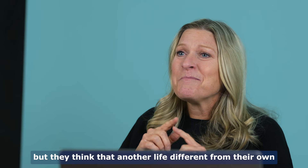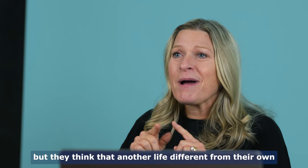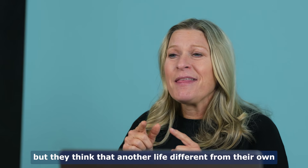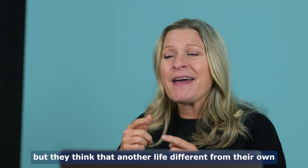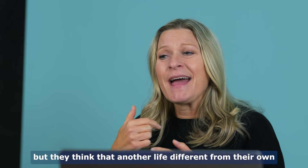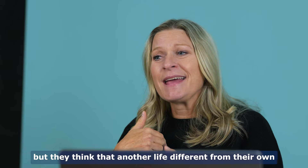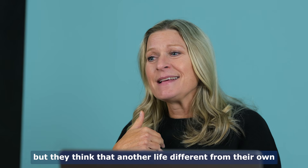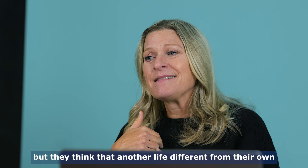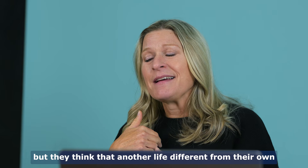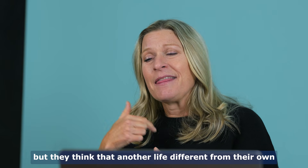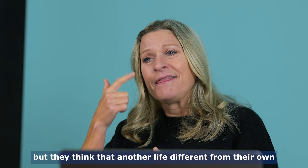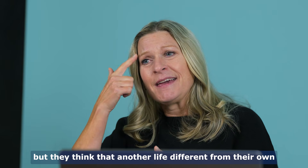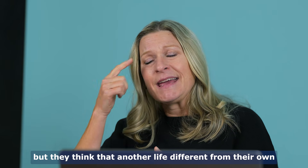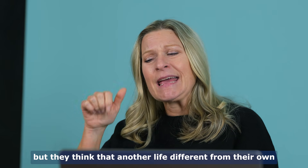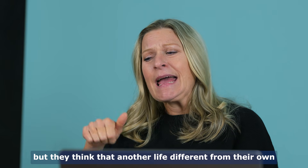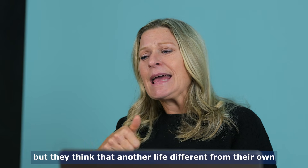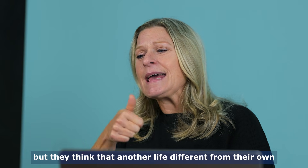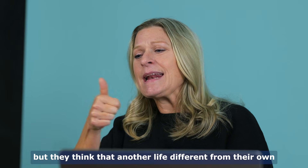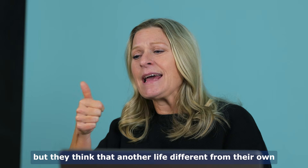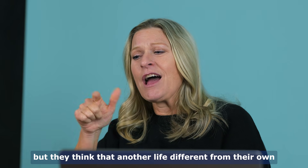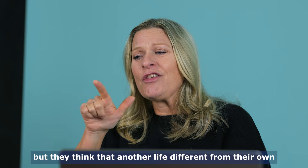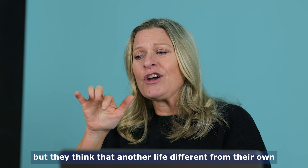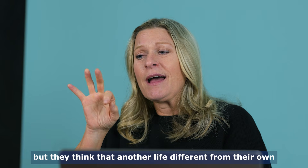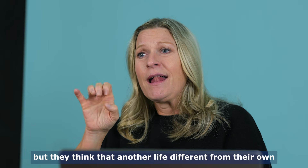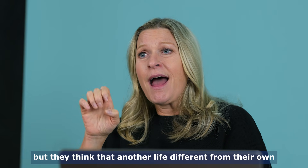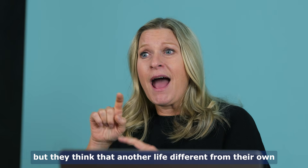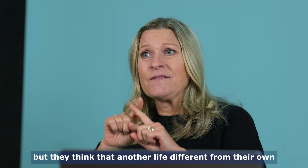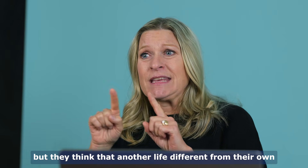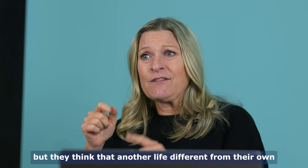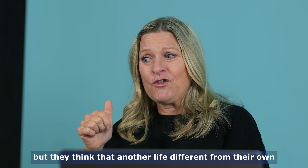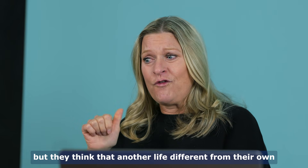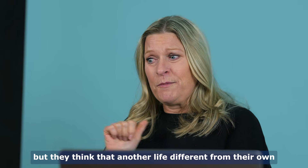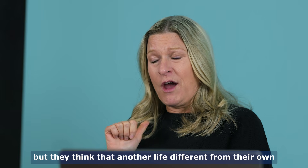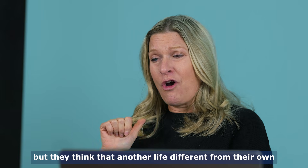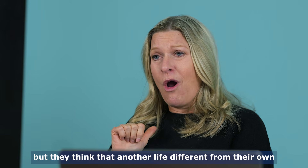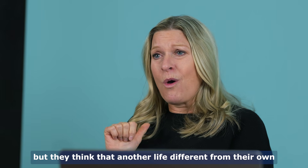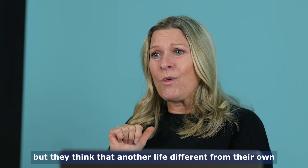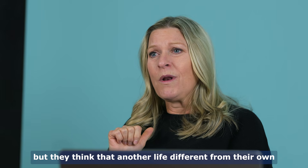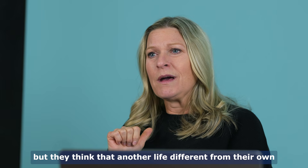but they think that another life different from their own